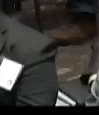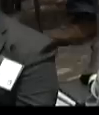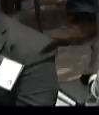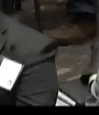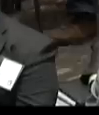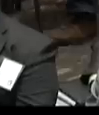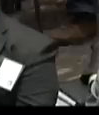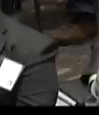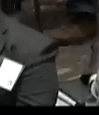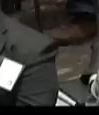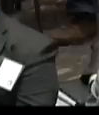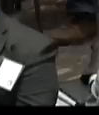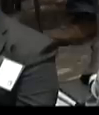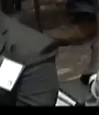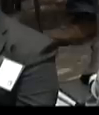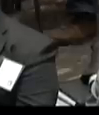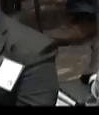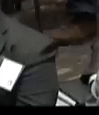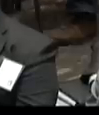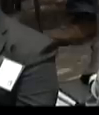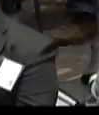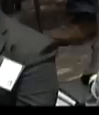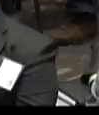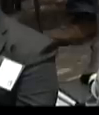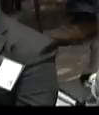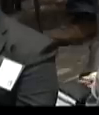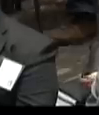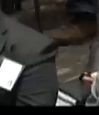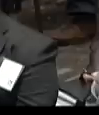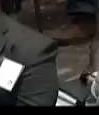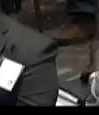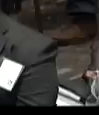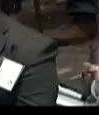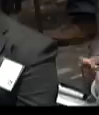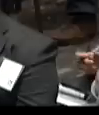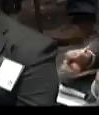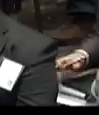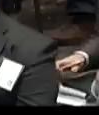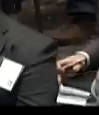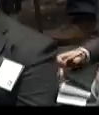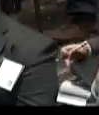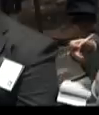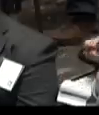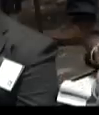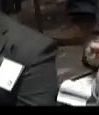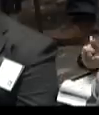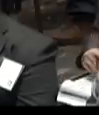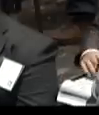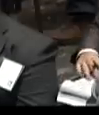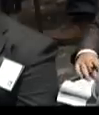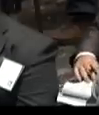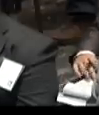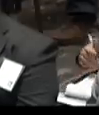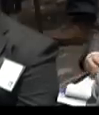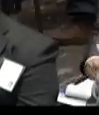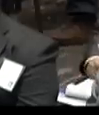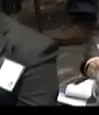THERE IS A NEW ORGANIZATION JUST BORN AS A RESULT OF OUR EFFORT, IT'S CALLED INSTITUTE FOR SUSTAINABLE INFRASTRUCTURE.